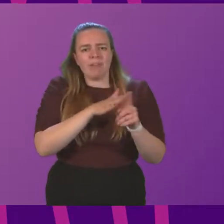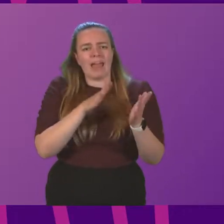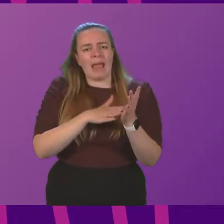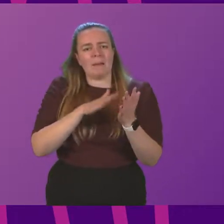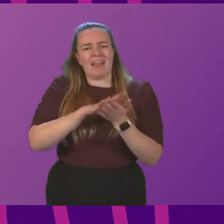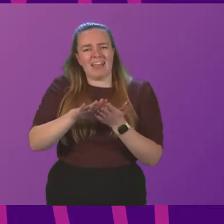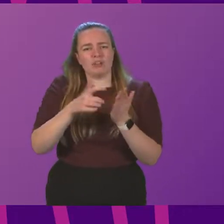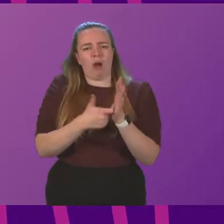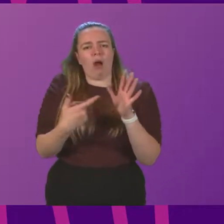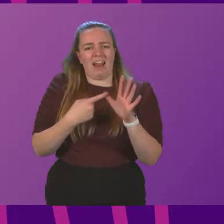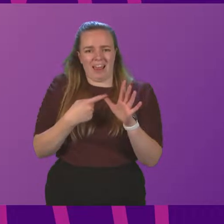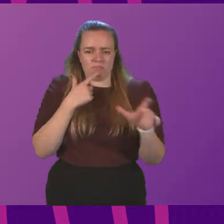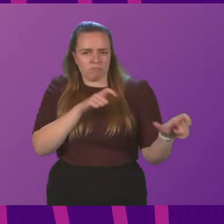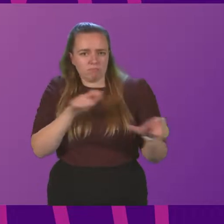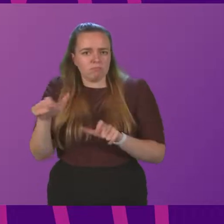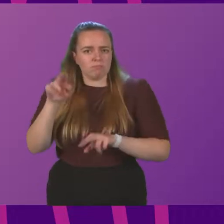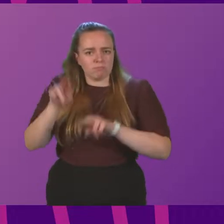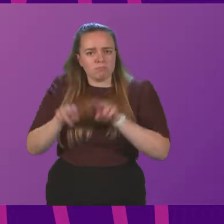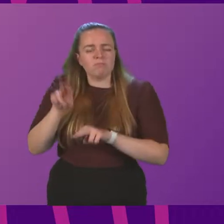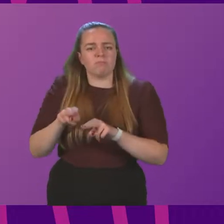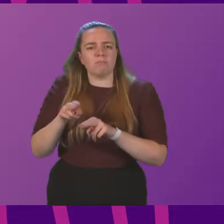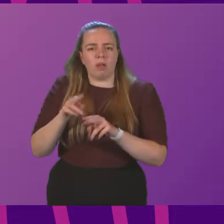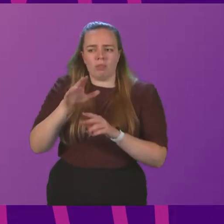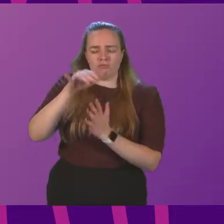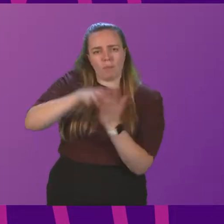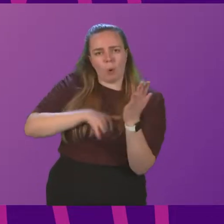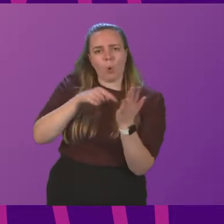is continuing to monitor such reports to guarantee that there is confidence in the